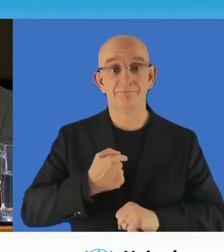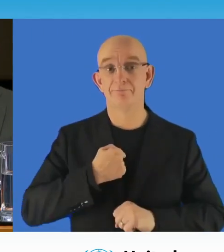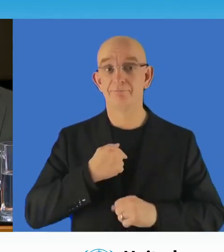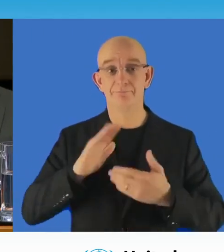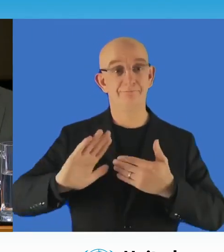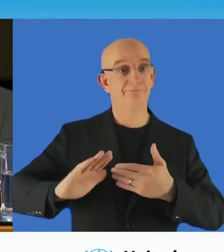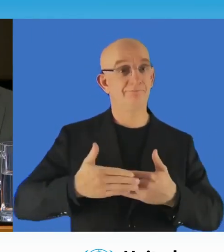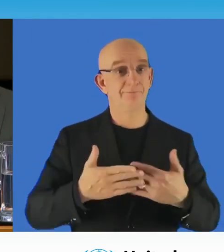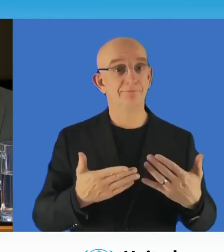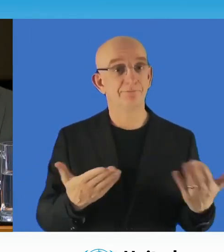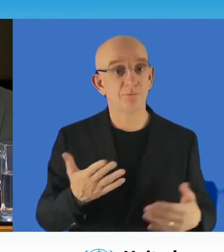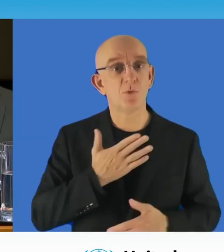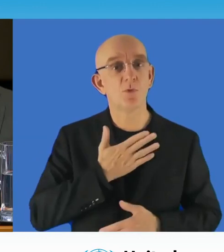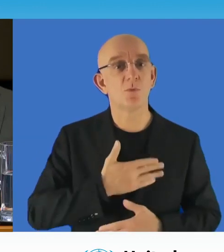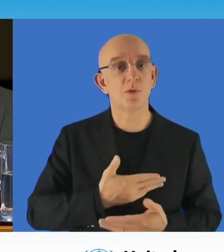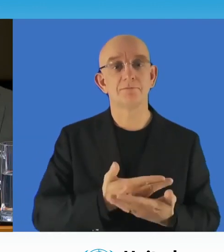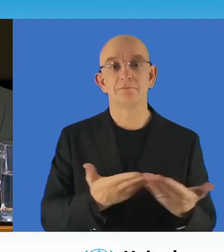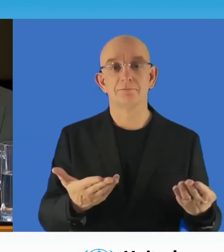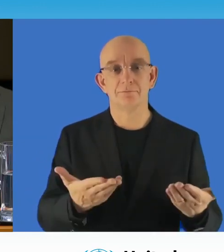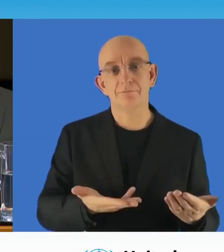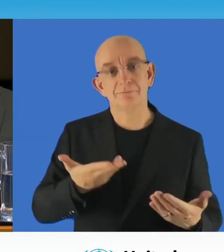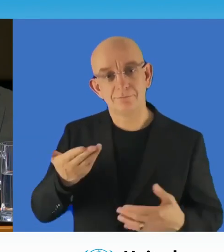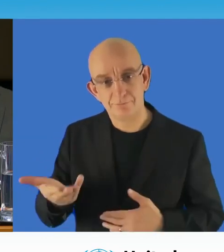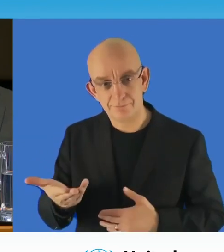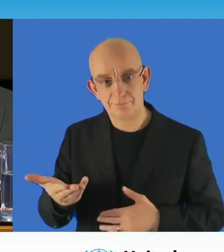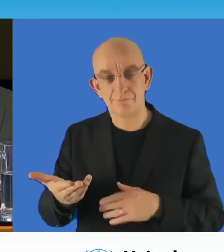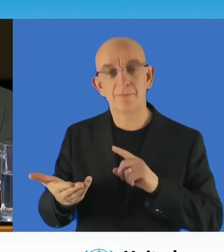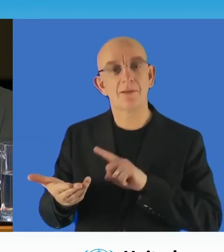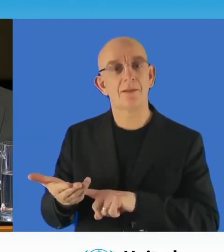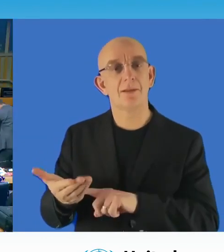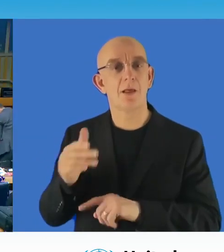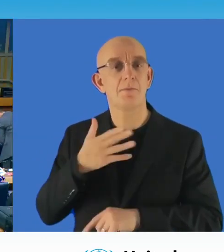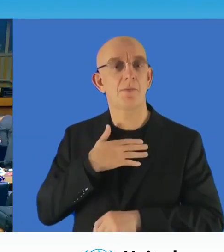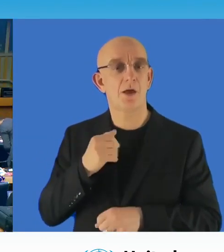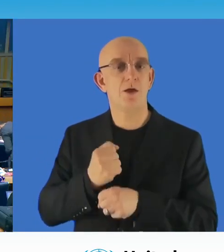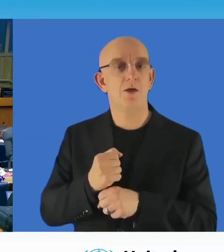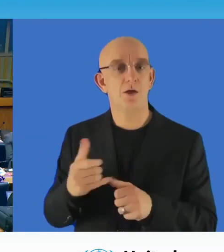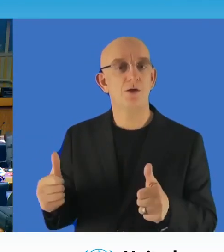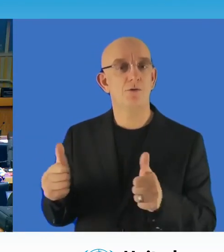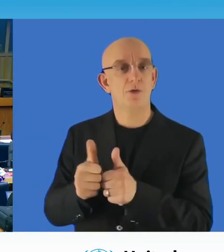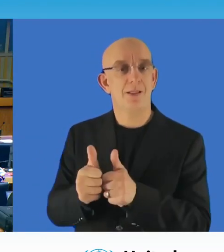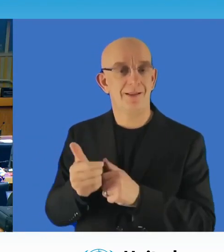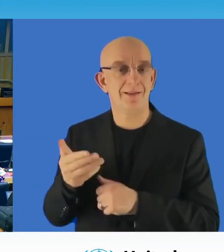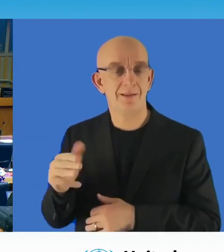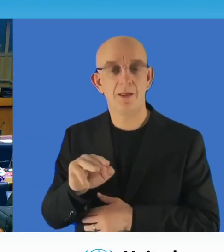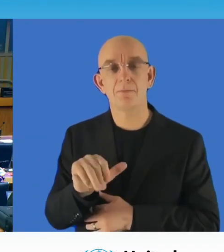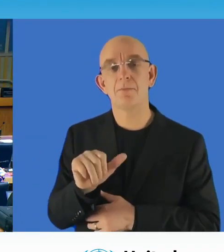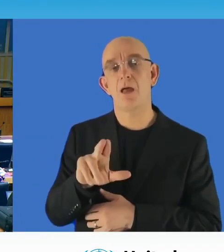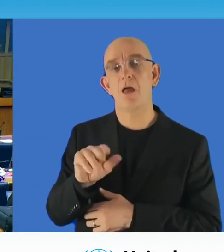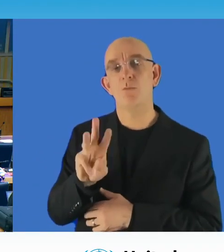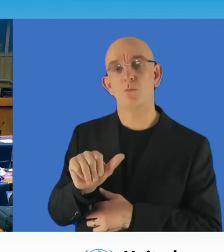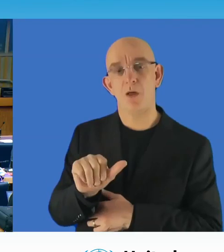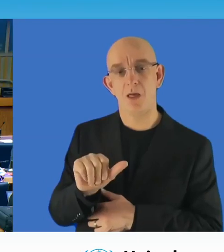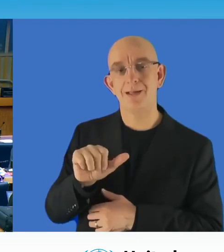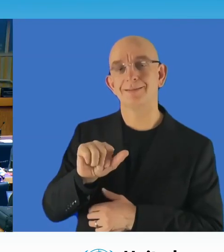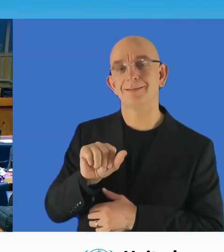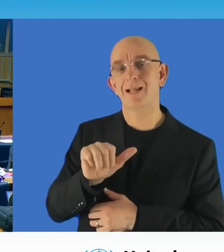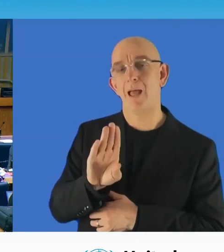like to give the floor to my colleague marua zabu who is with us in the bureau representing Africa